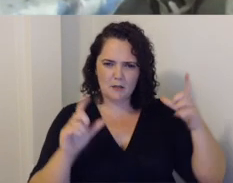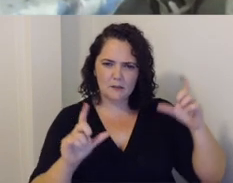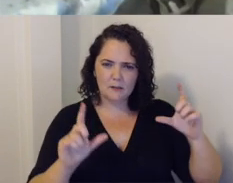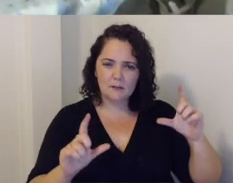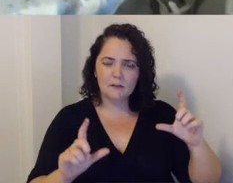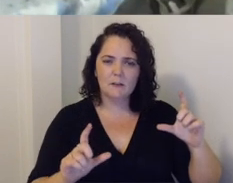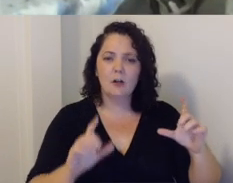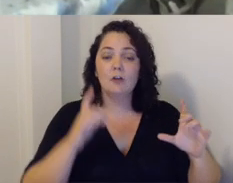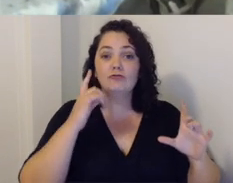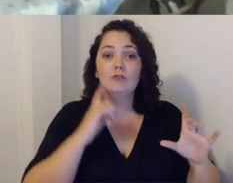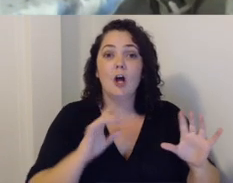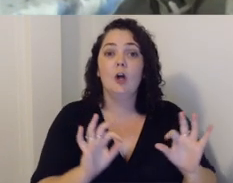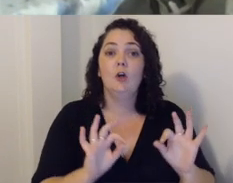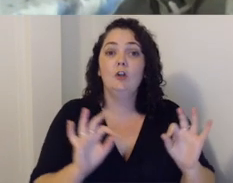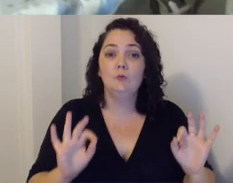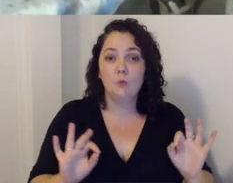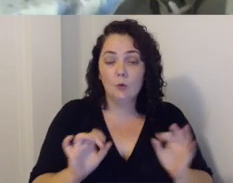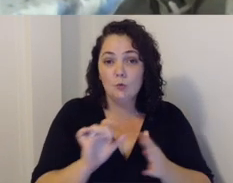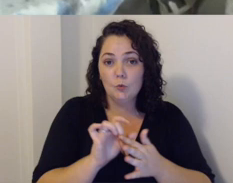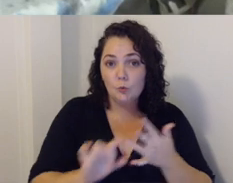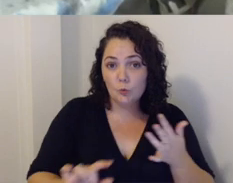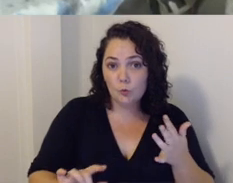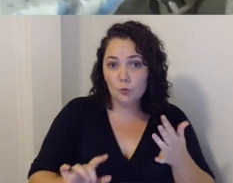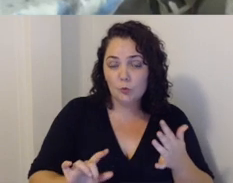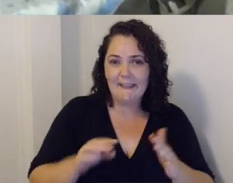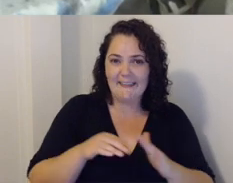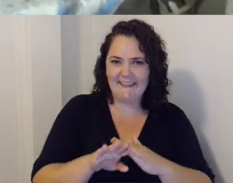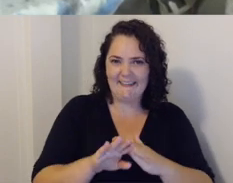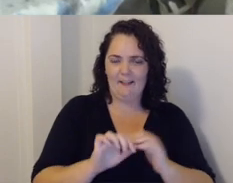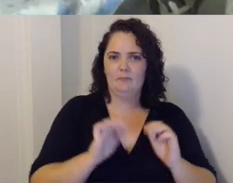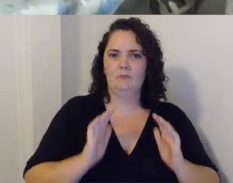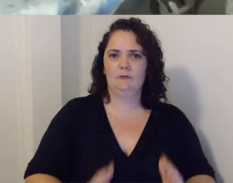those outlines in the body so you might use some of those mapping lines for those of you who are